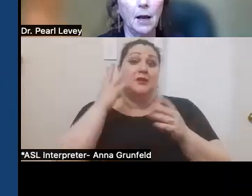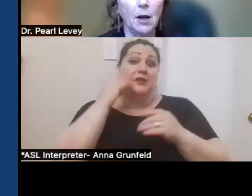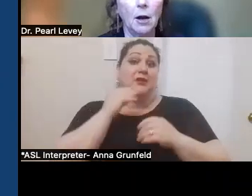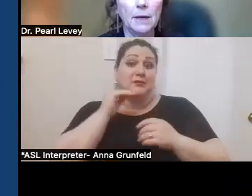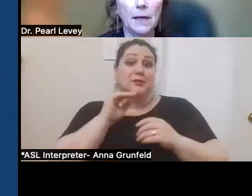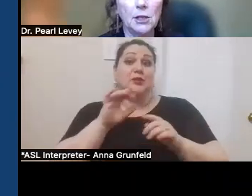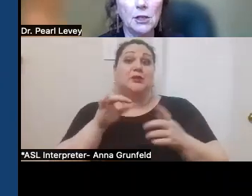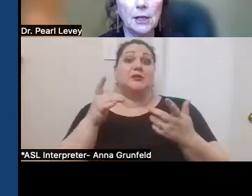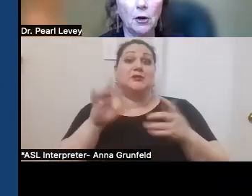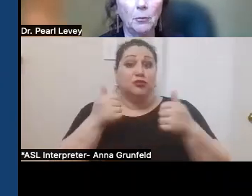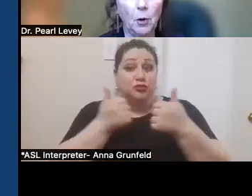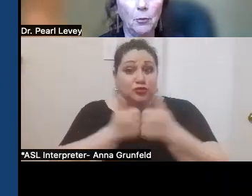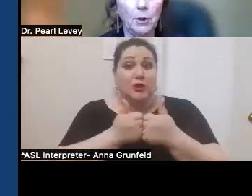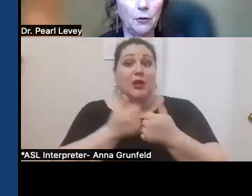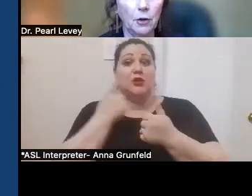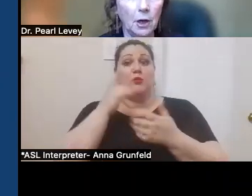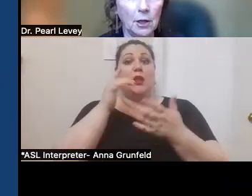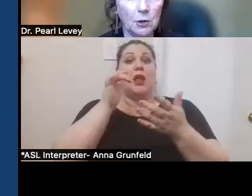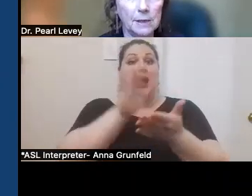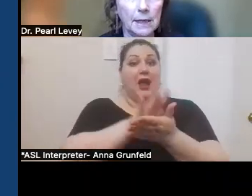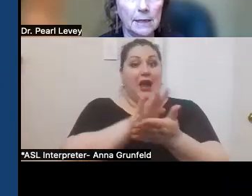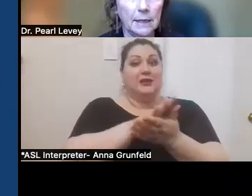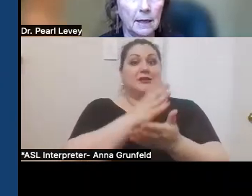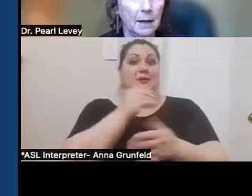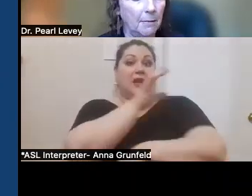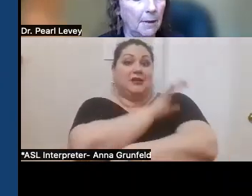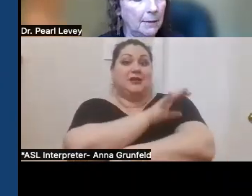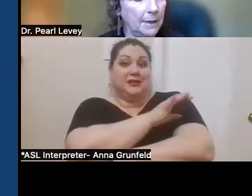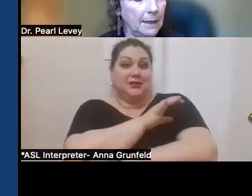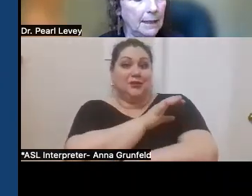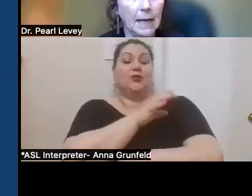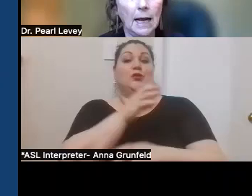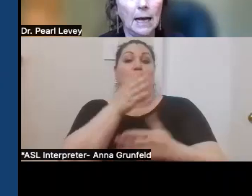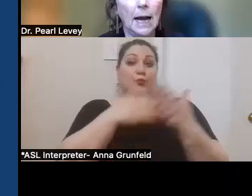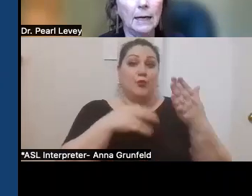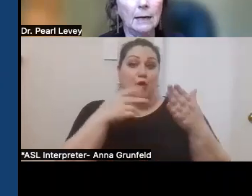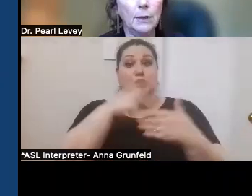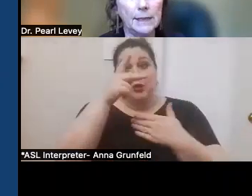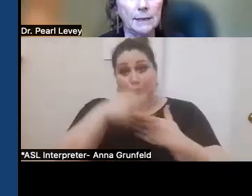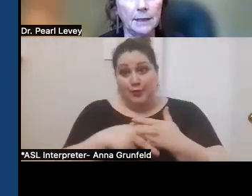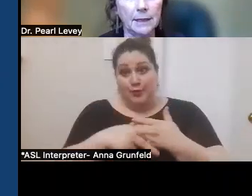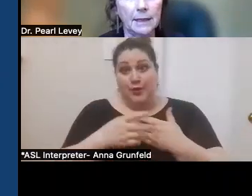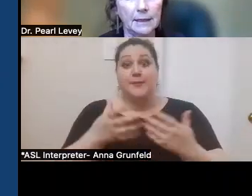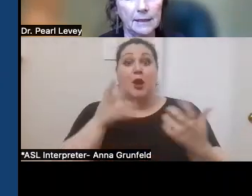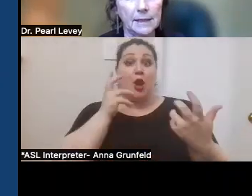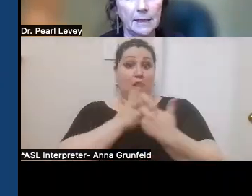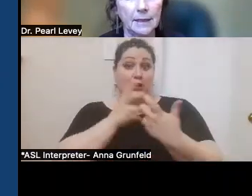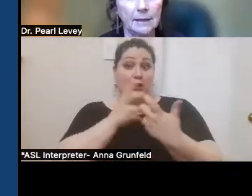Accommodations that are appropriate for a classroom setting might be unreasonable in a clinical setting.